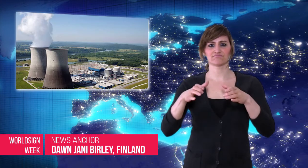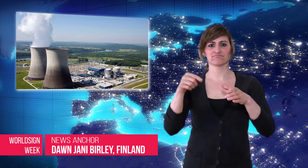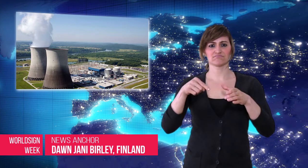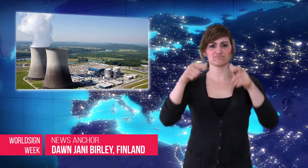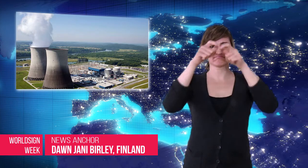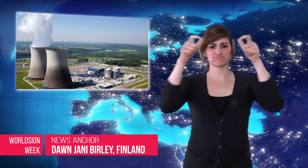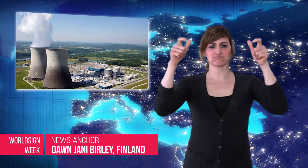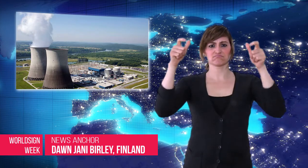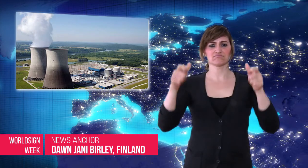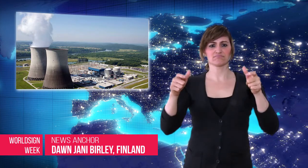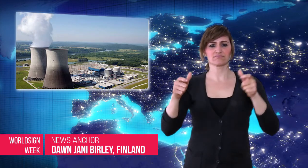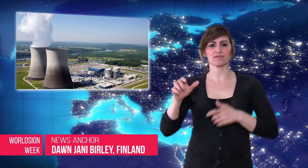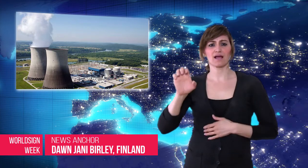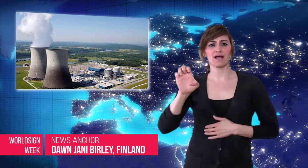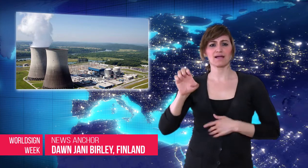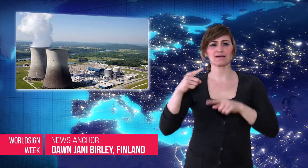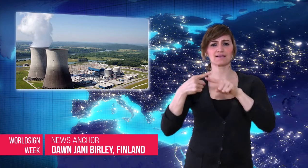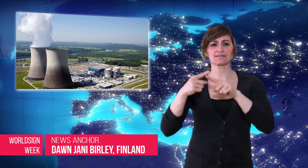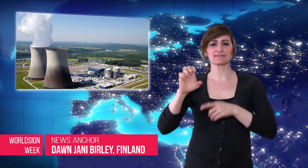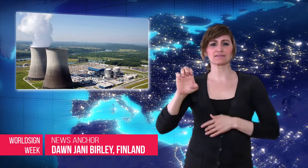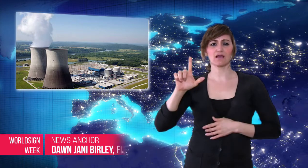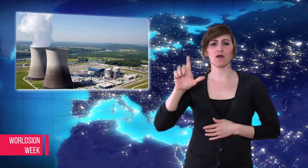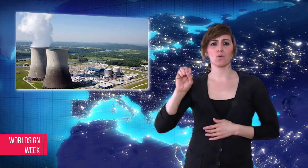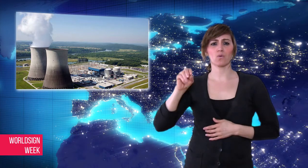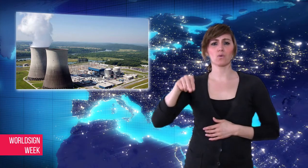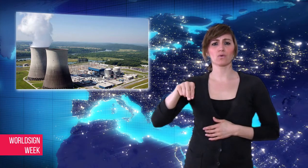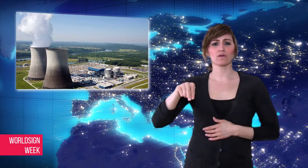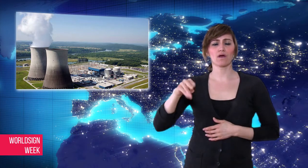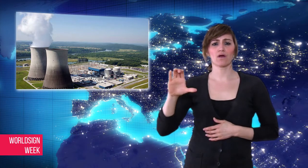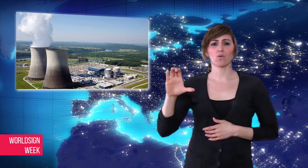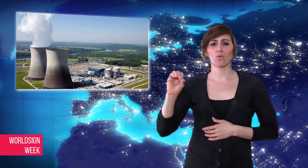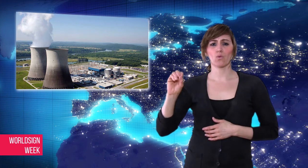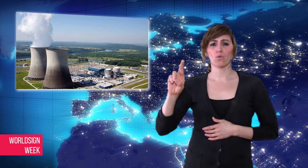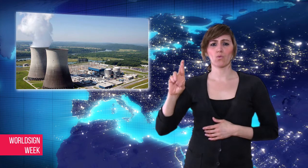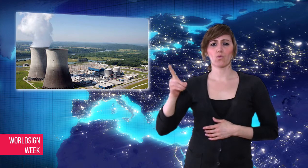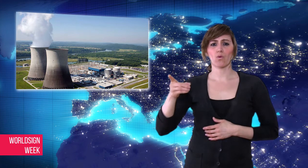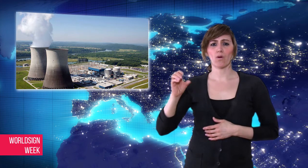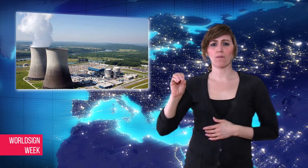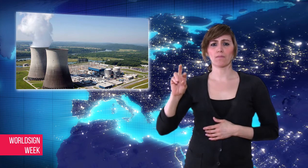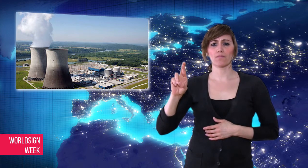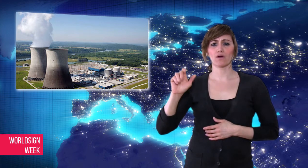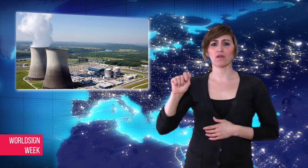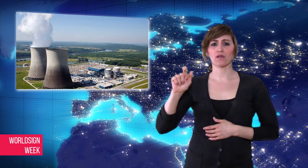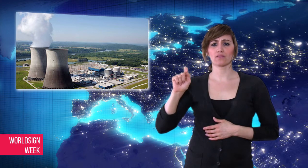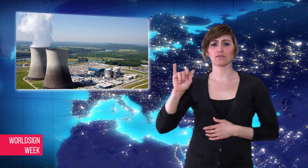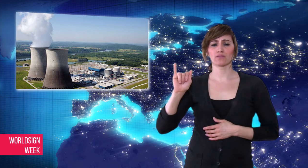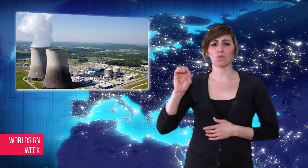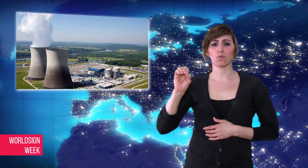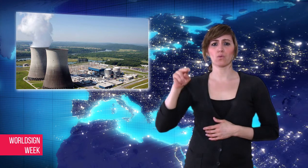Dawn: Exelon Corporation, who owns the